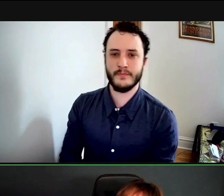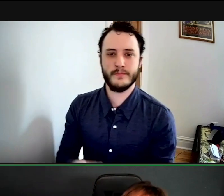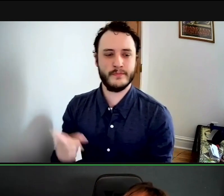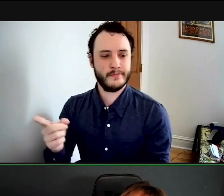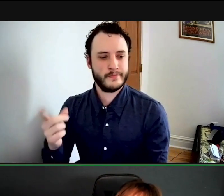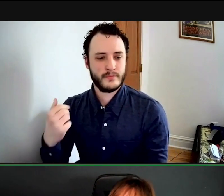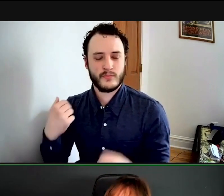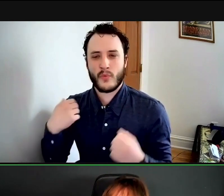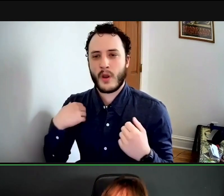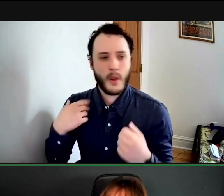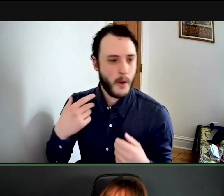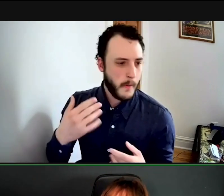working well or not working?